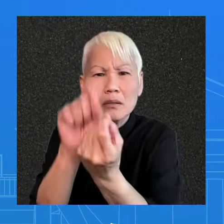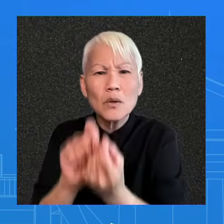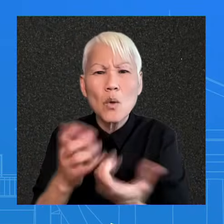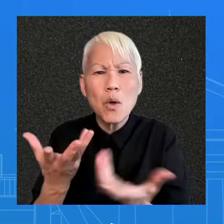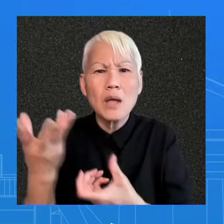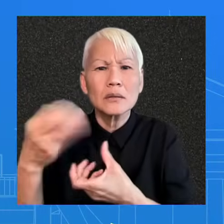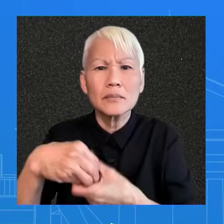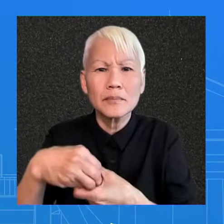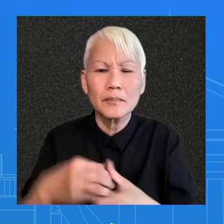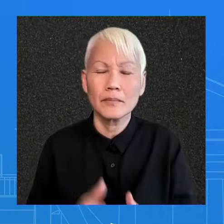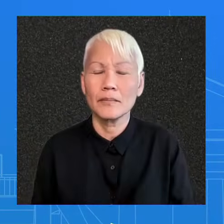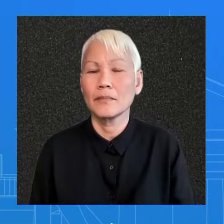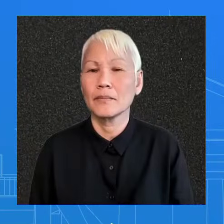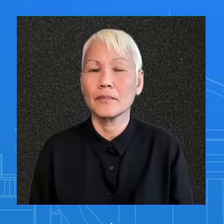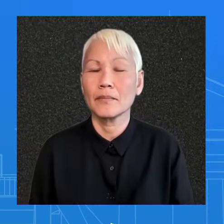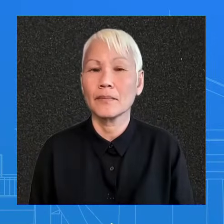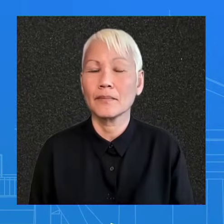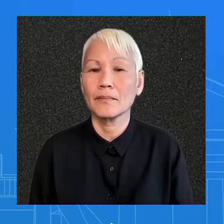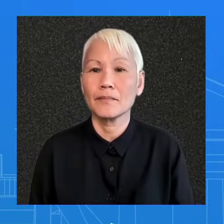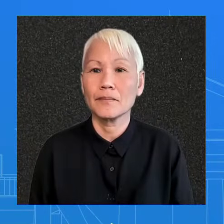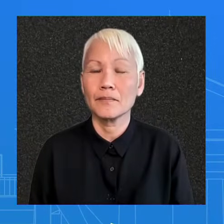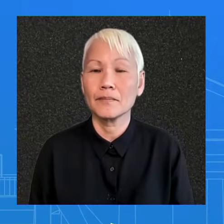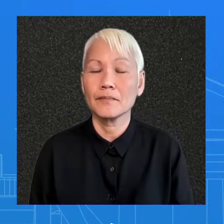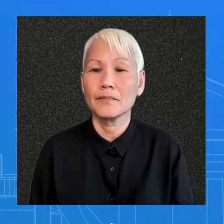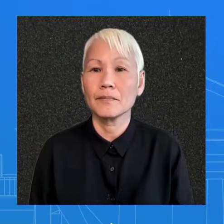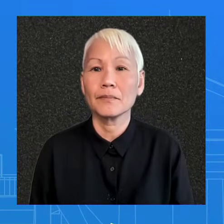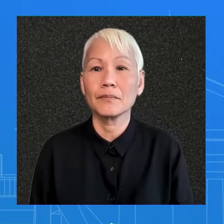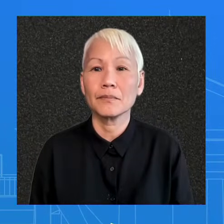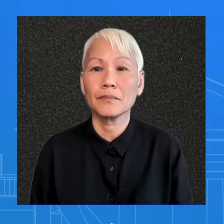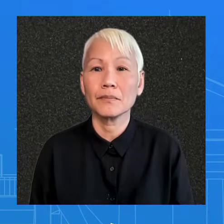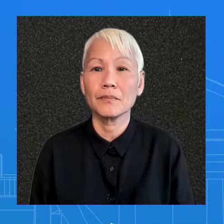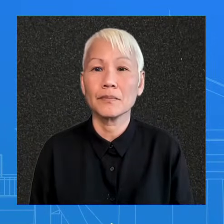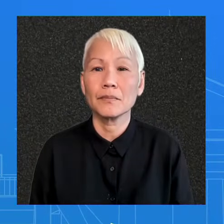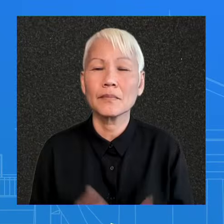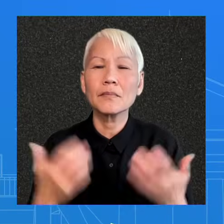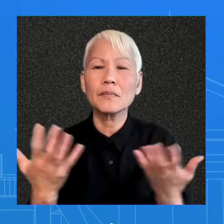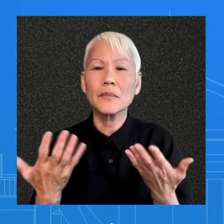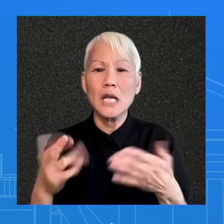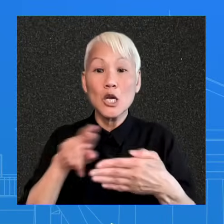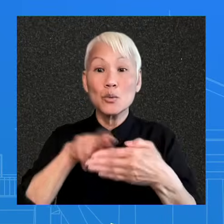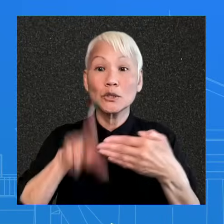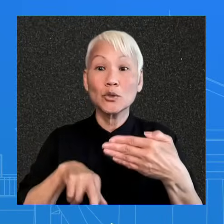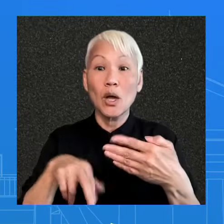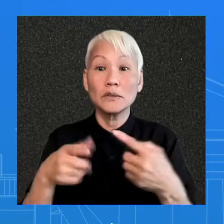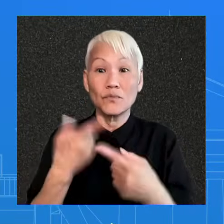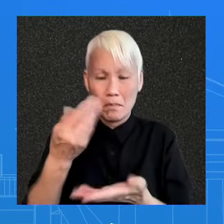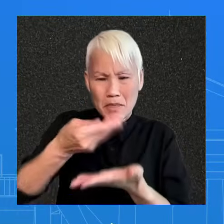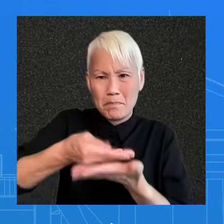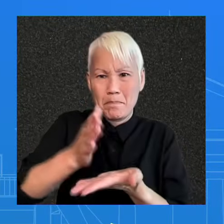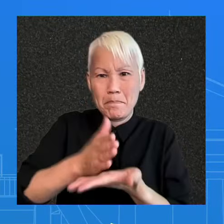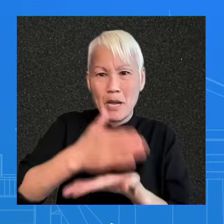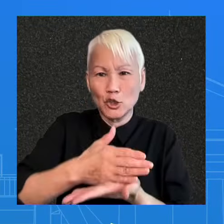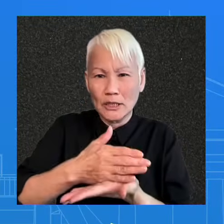The Press: So one of the results of these budget and debt ceiling negotiations, beyond averting default, seems to have been that there's a bit more goodwill